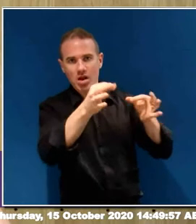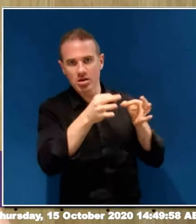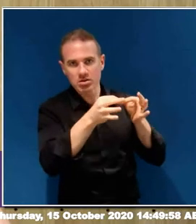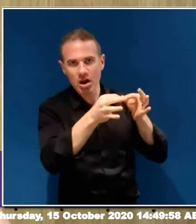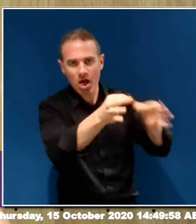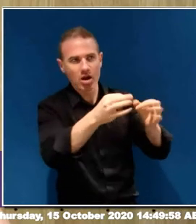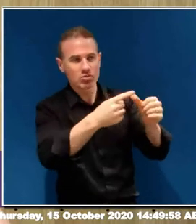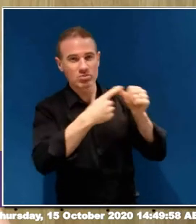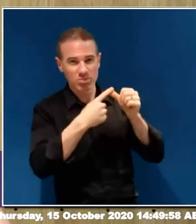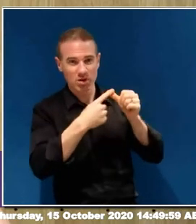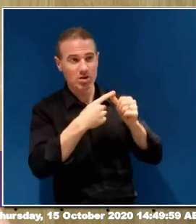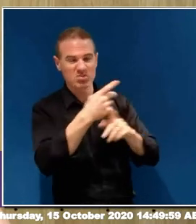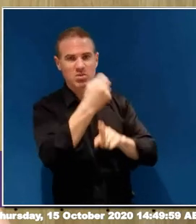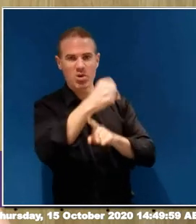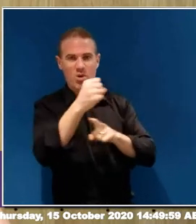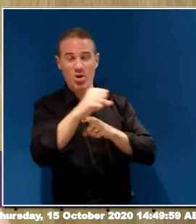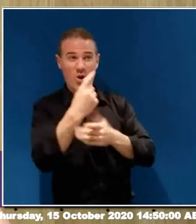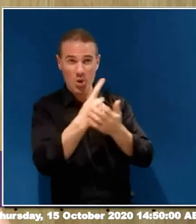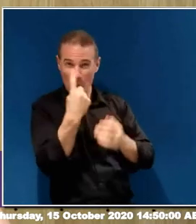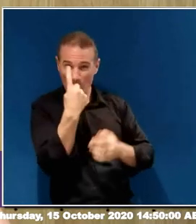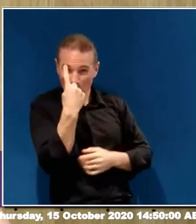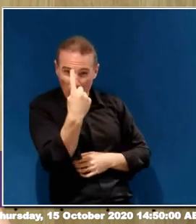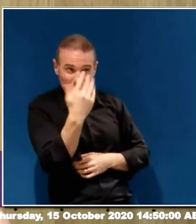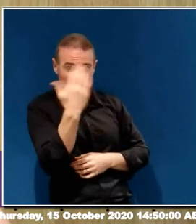we'll put in an appointment next week."